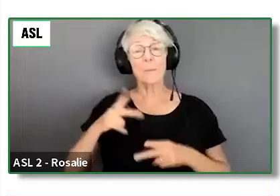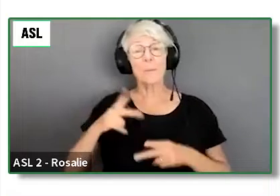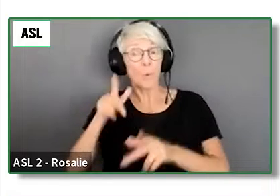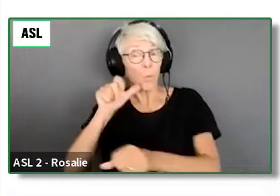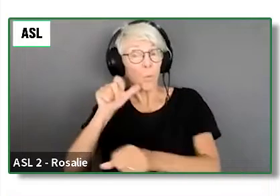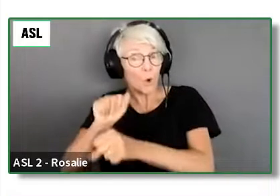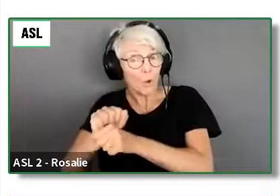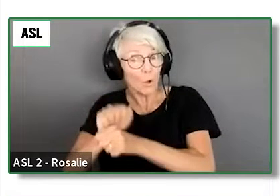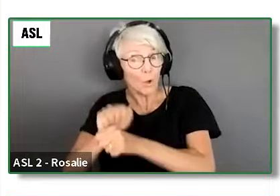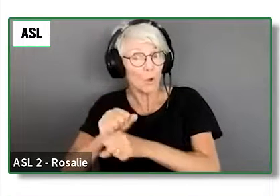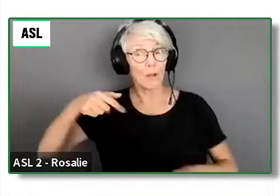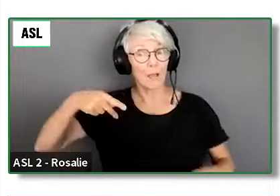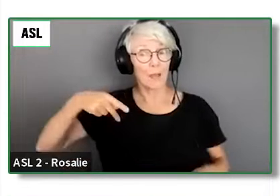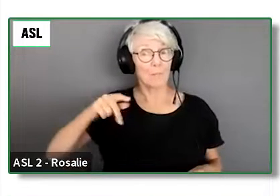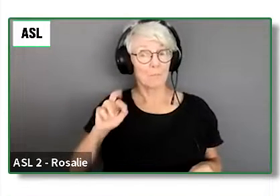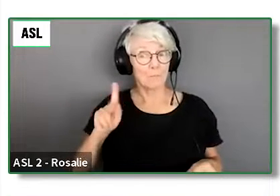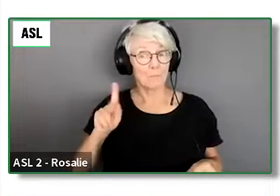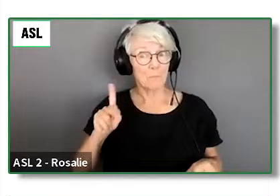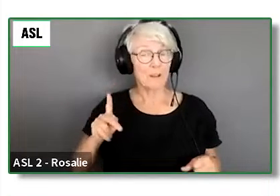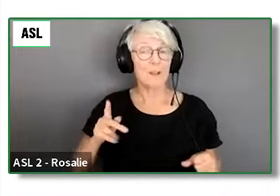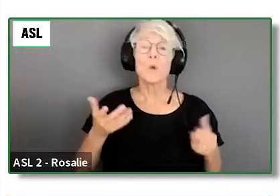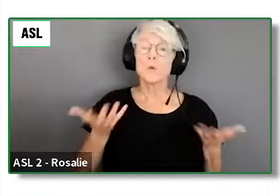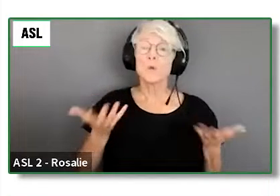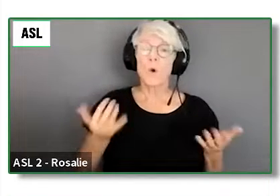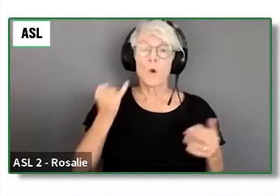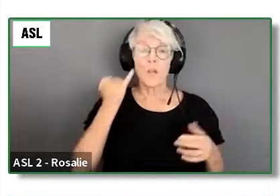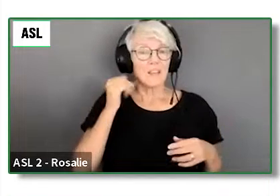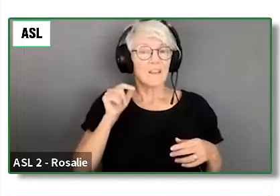that this discussion is not addressing your concerns,